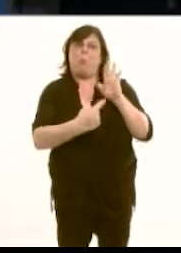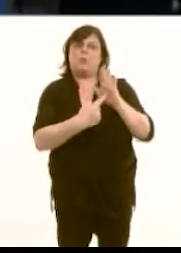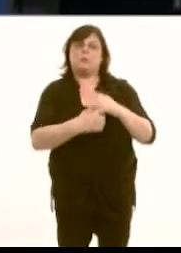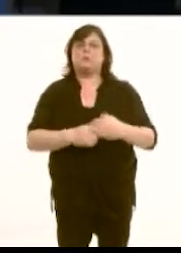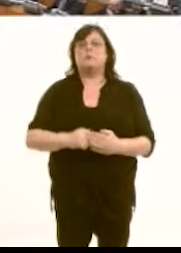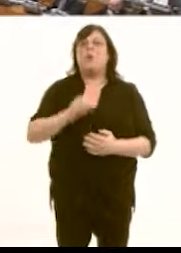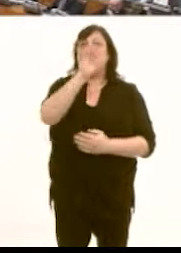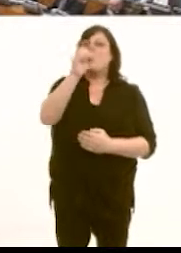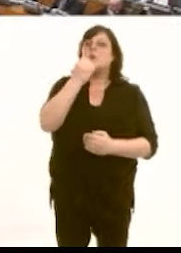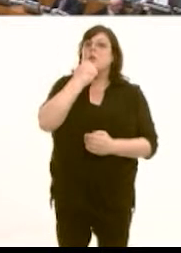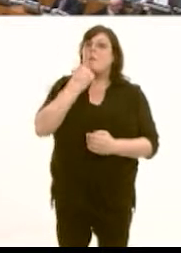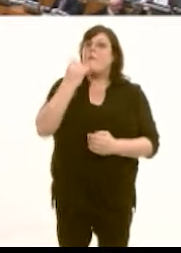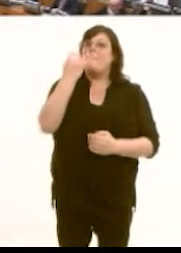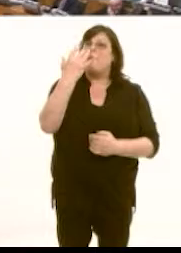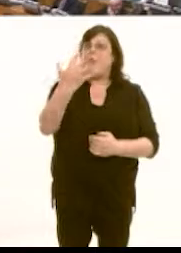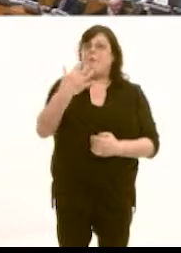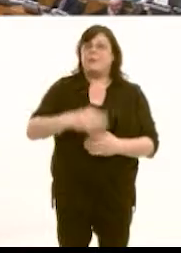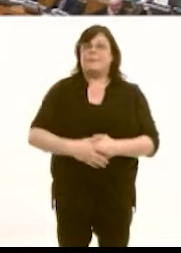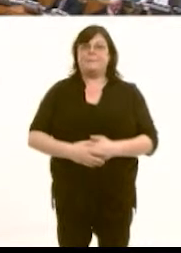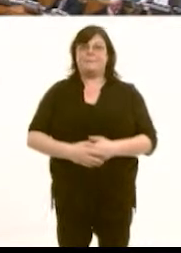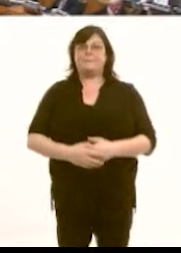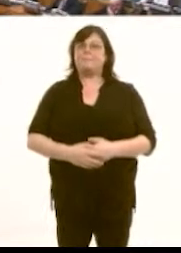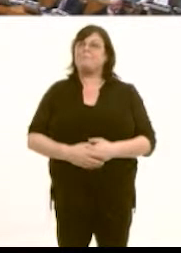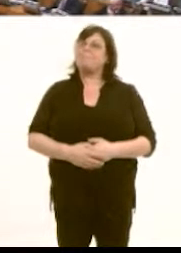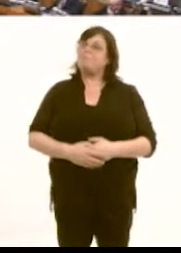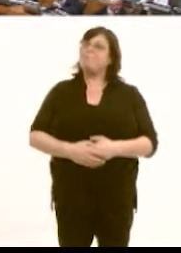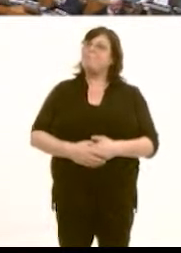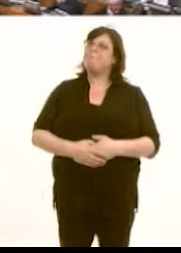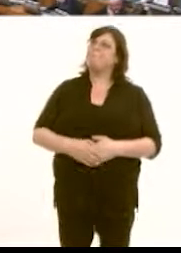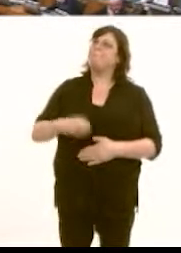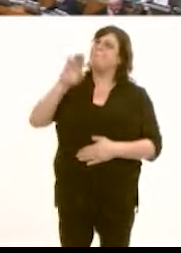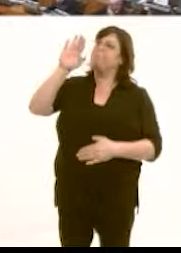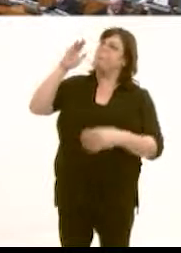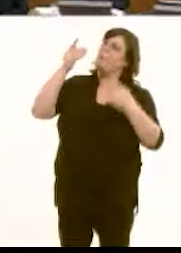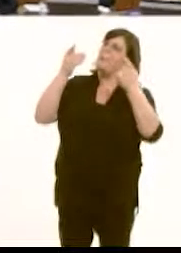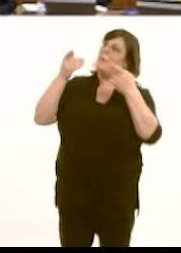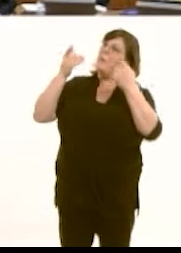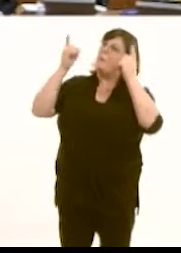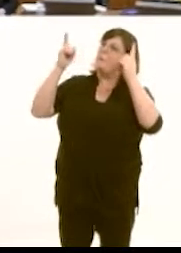A wnaiff y Prif Weinidog ddatganiad am bwysigrwydd fferyllfeydd cymunedol yng Nghymru?